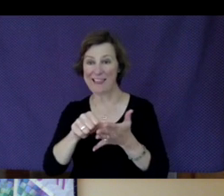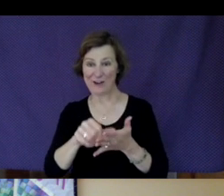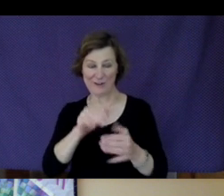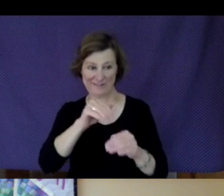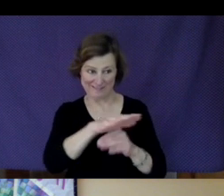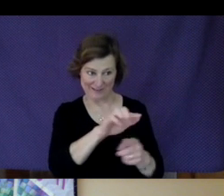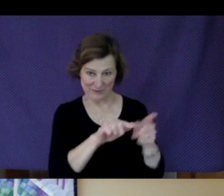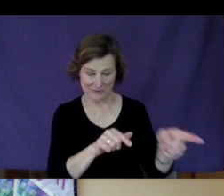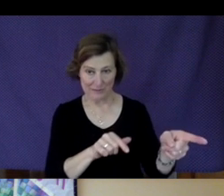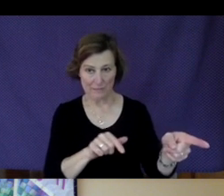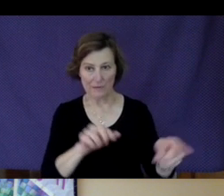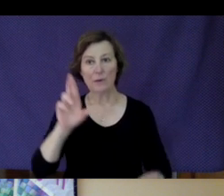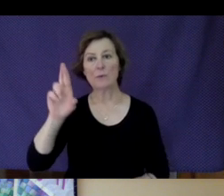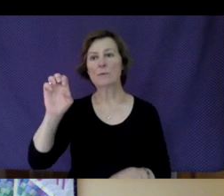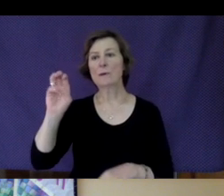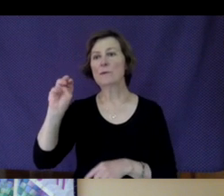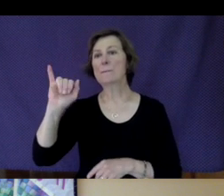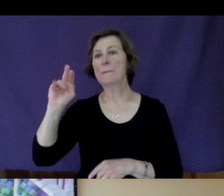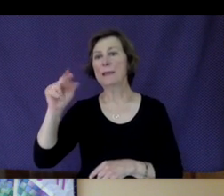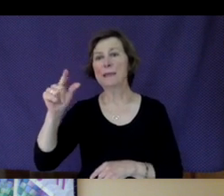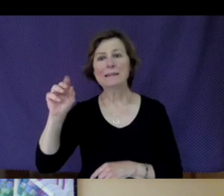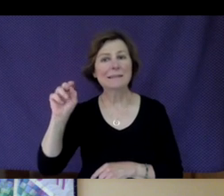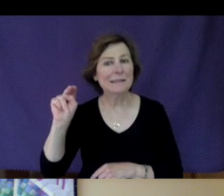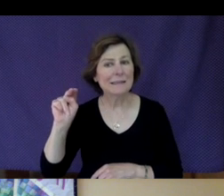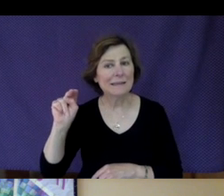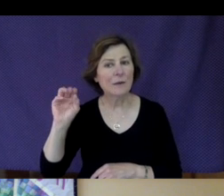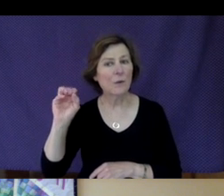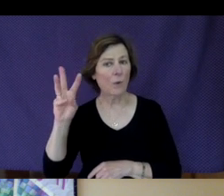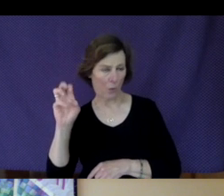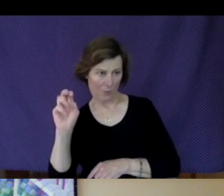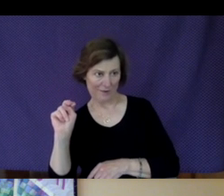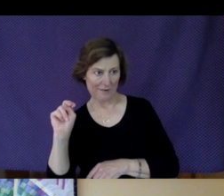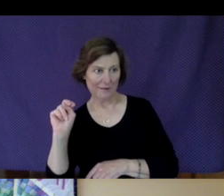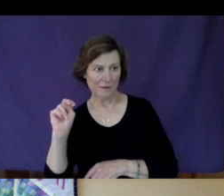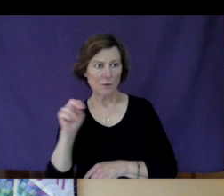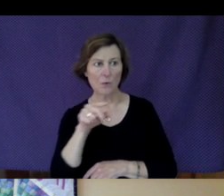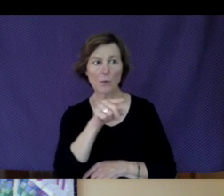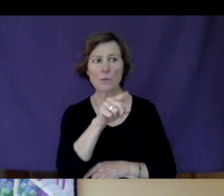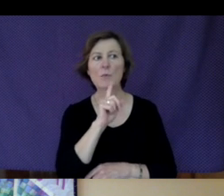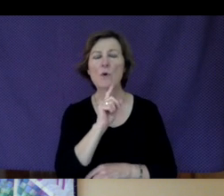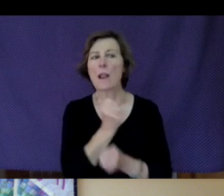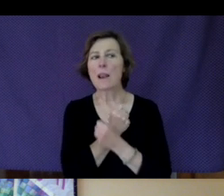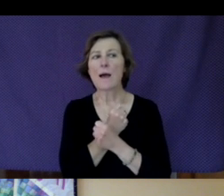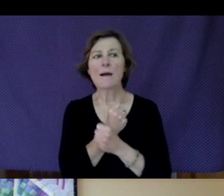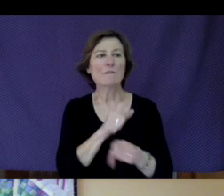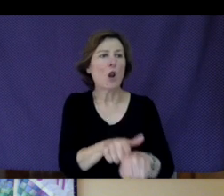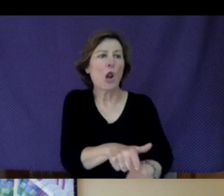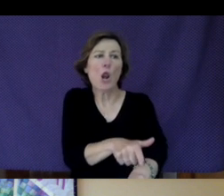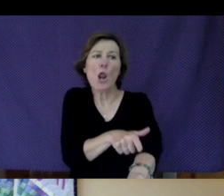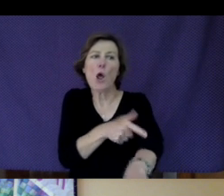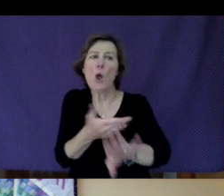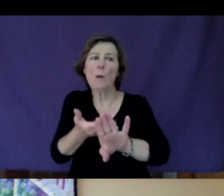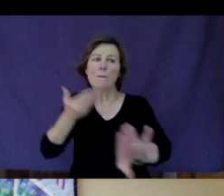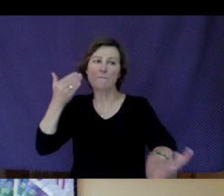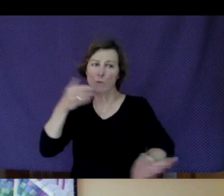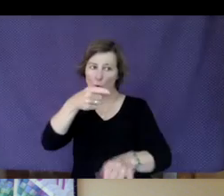Remington Owen You were loved long before you were born by many wonderful people